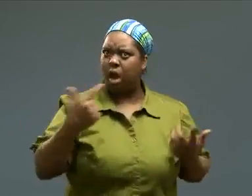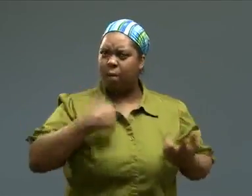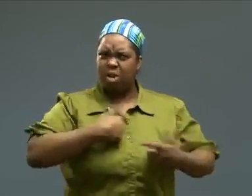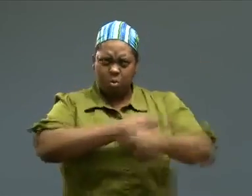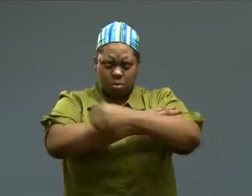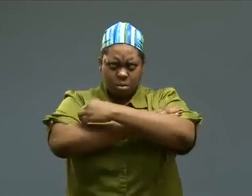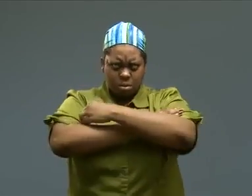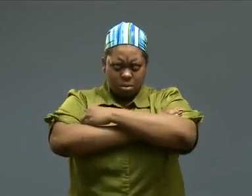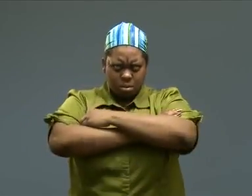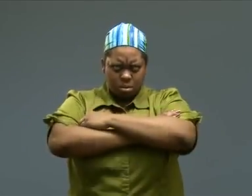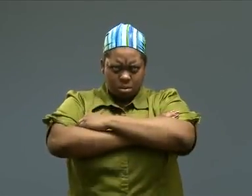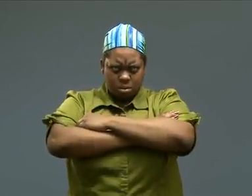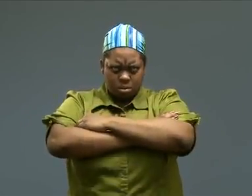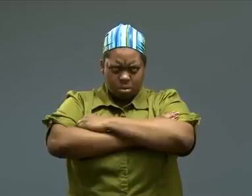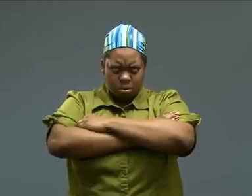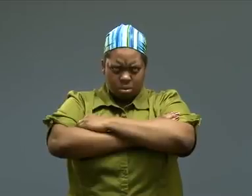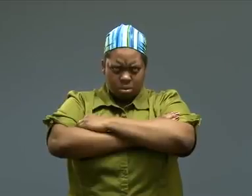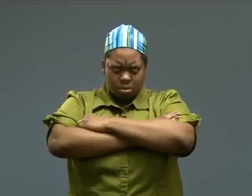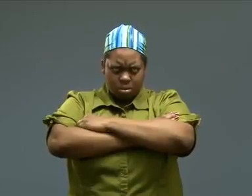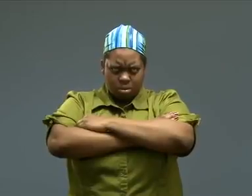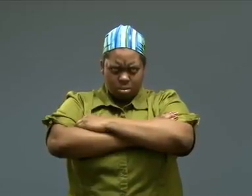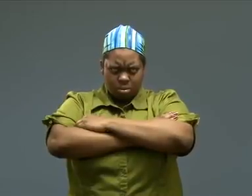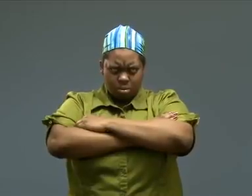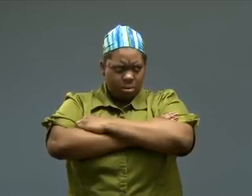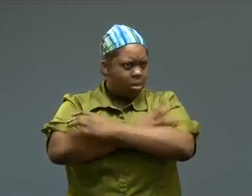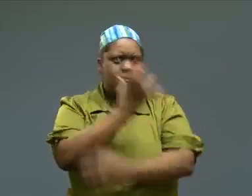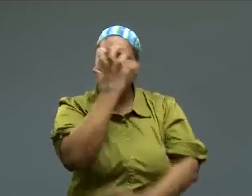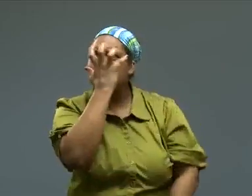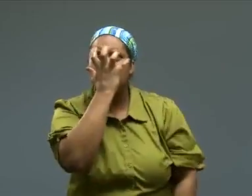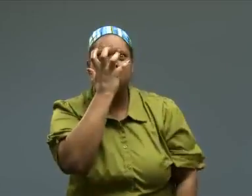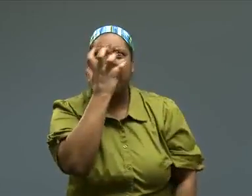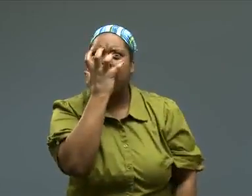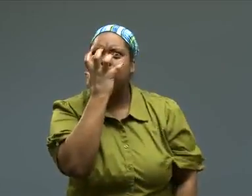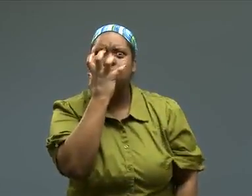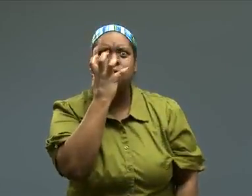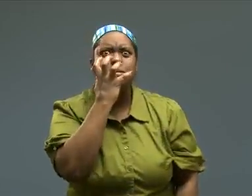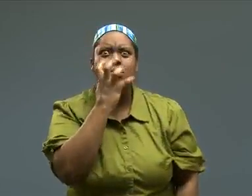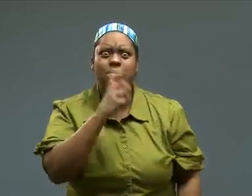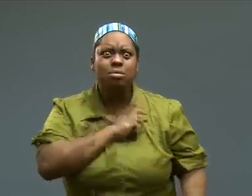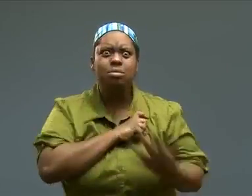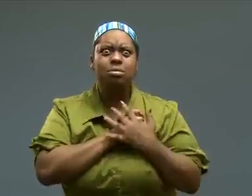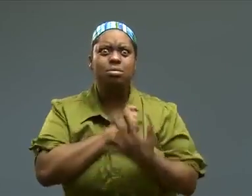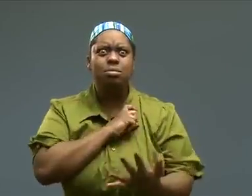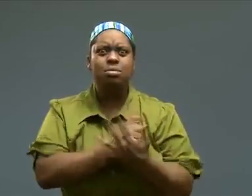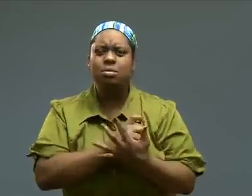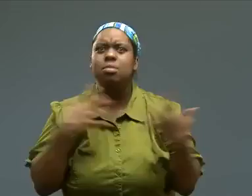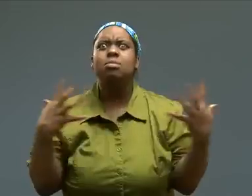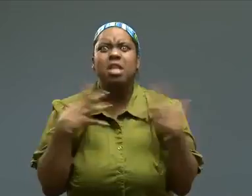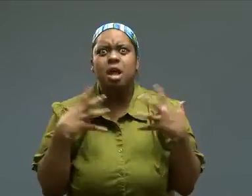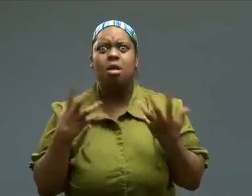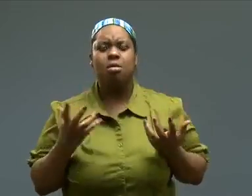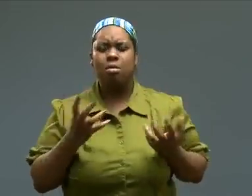My aunt didn't know what to say. I scowled. I was mad! My heart was pounding! I was scared!